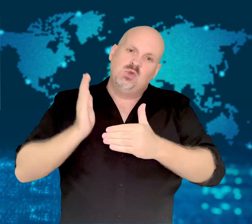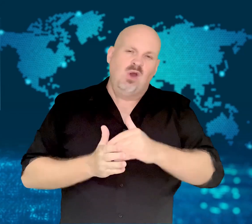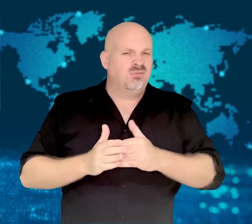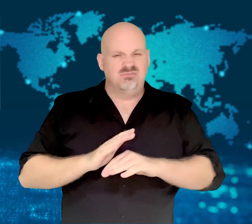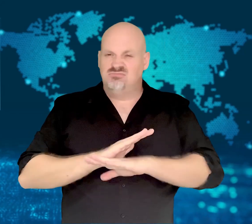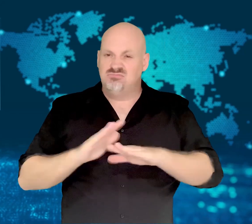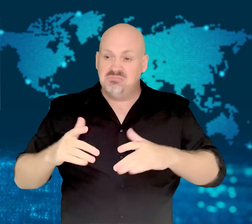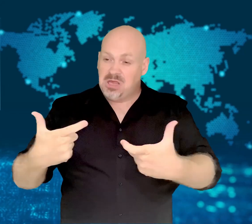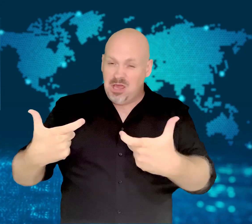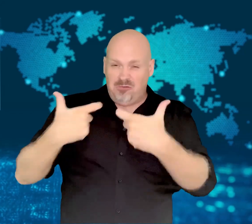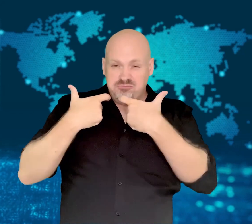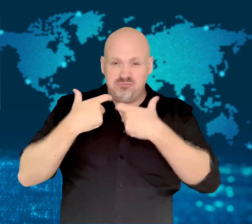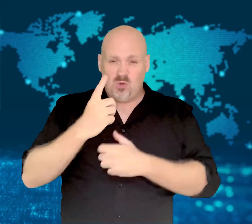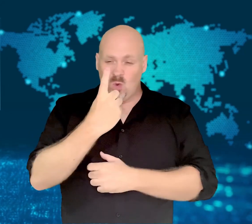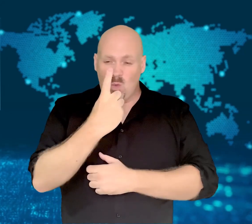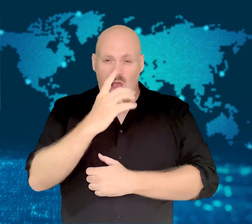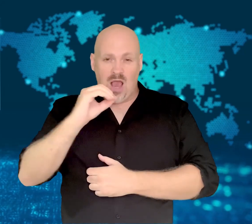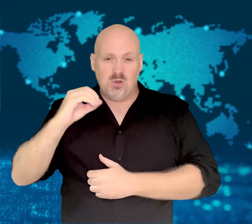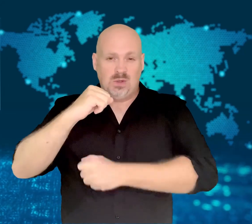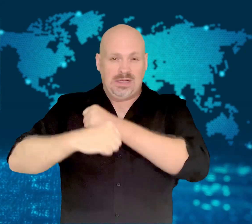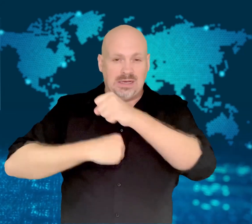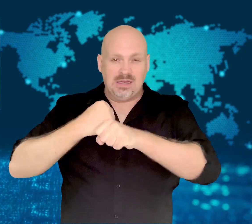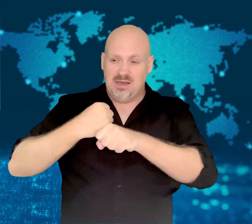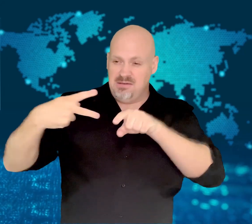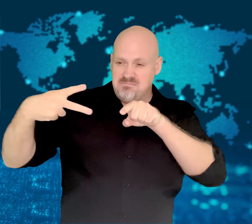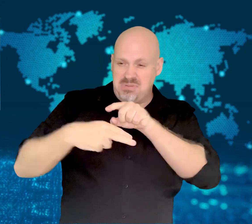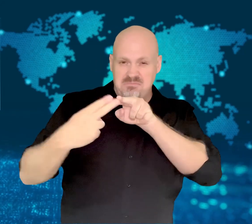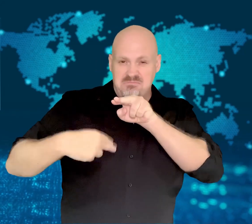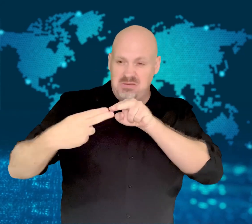"100 years" of sanctions.